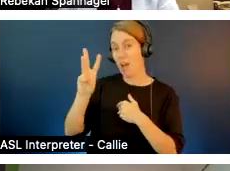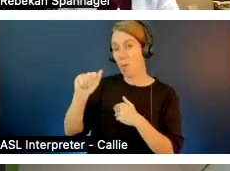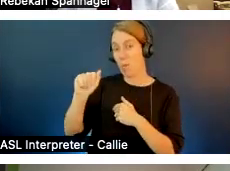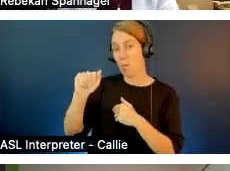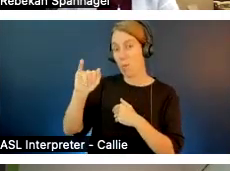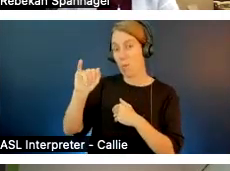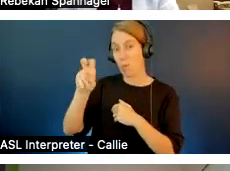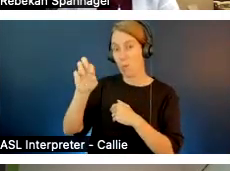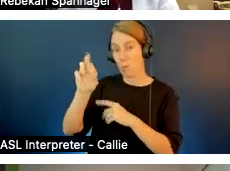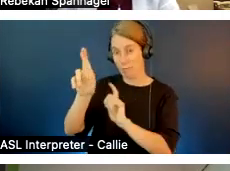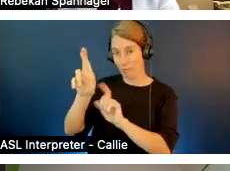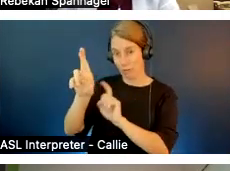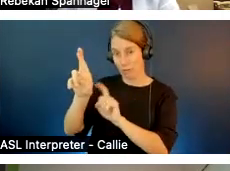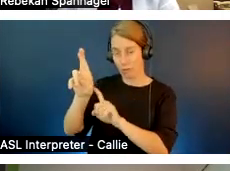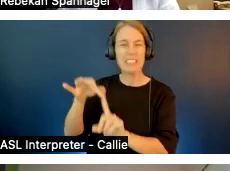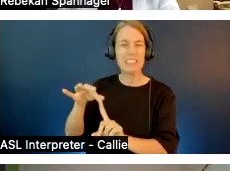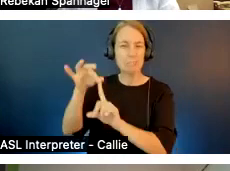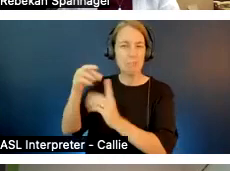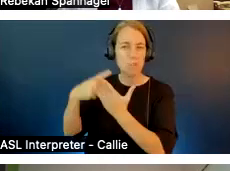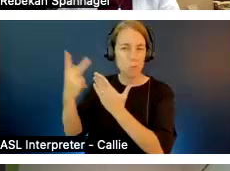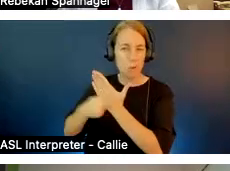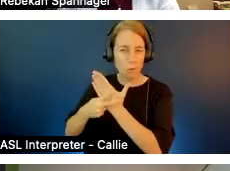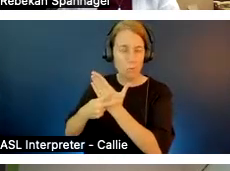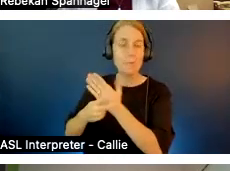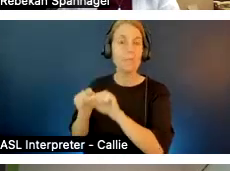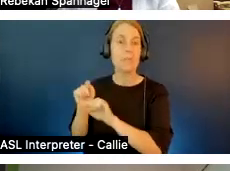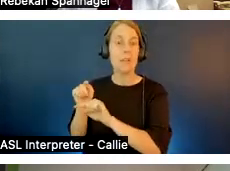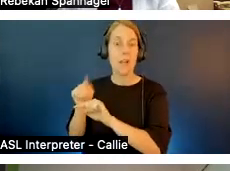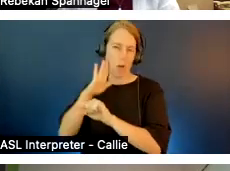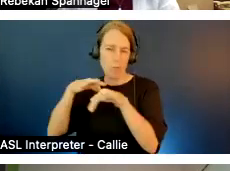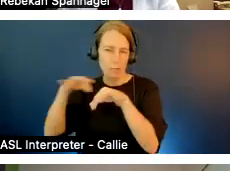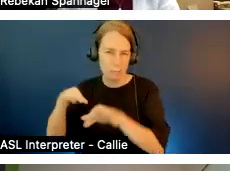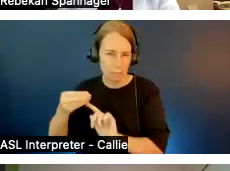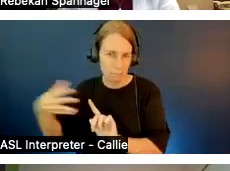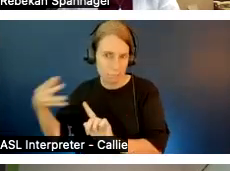that we're going to explain later then medicaid would pay as the third payment in the stream and